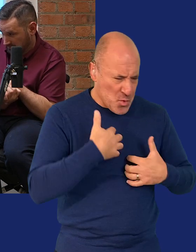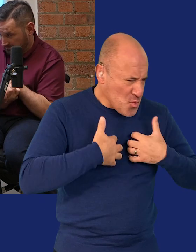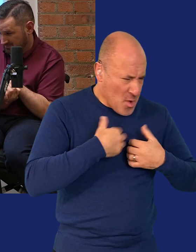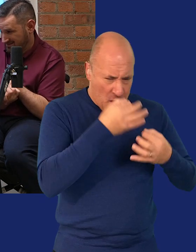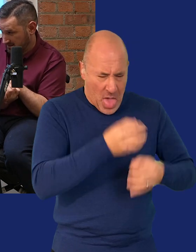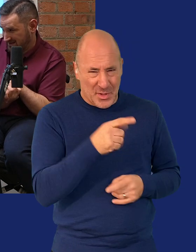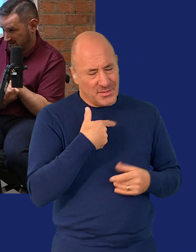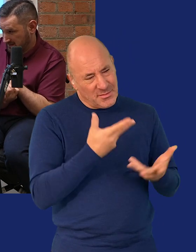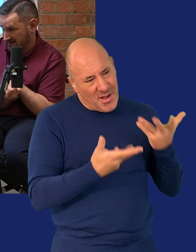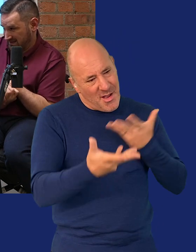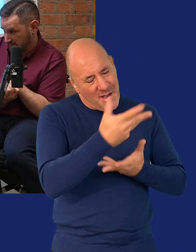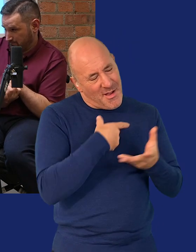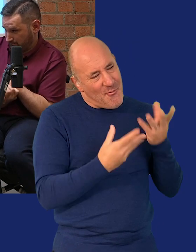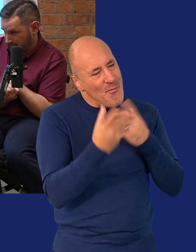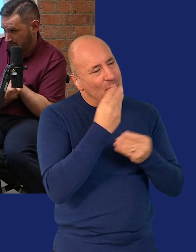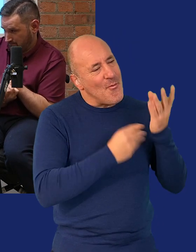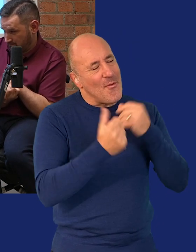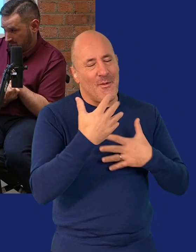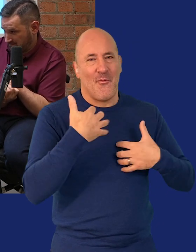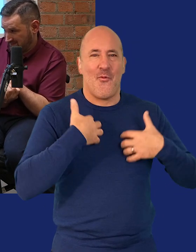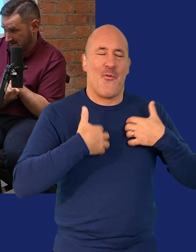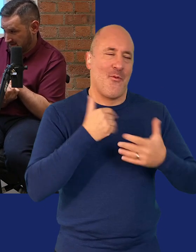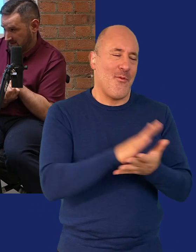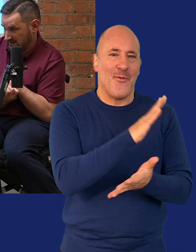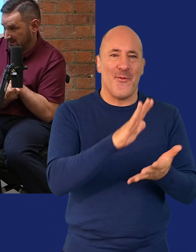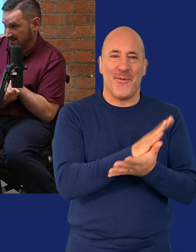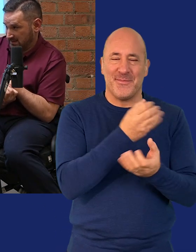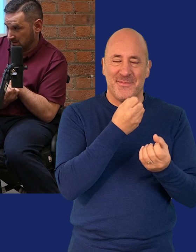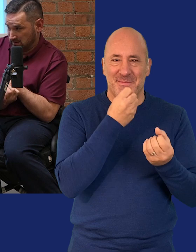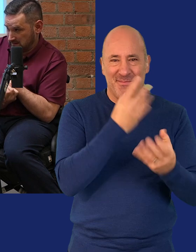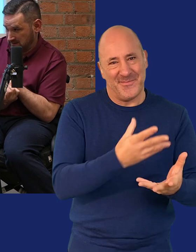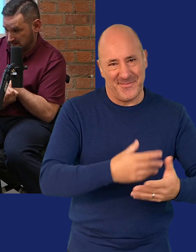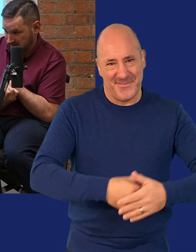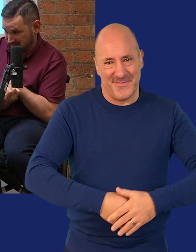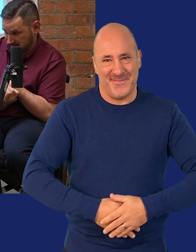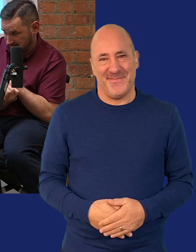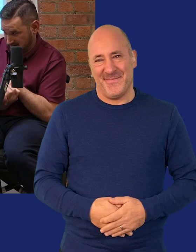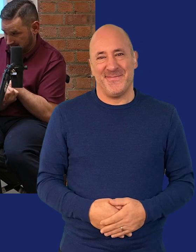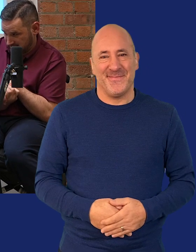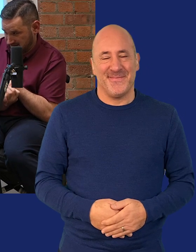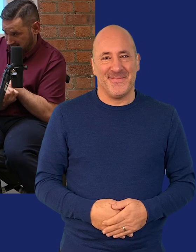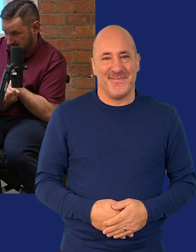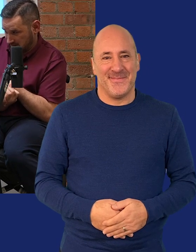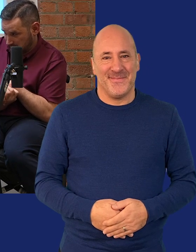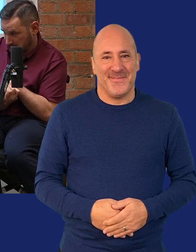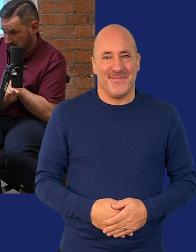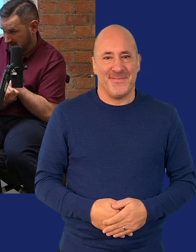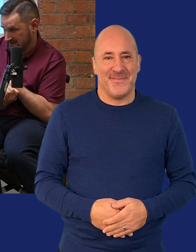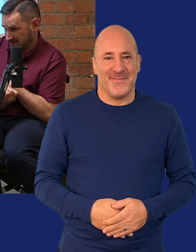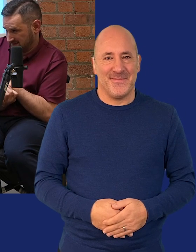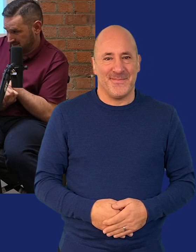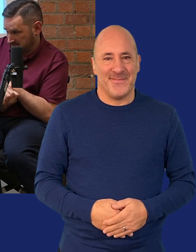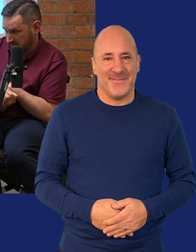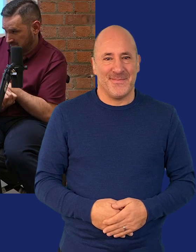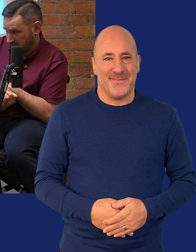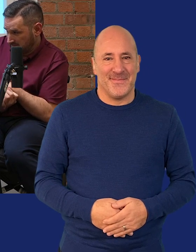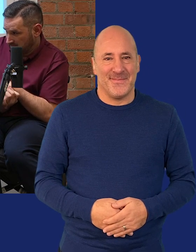Corner, um, 'cause I really enjoyed having the, the opportunity to, uh,